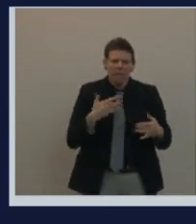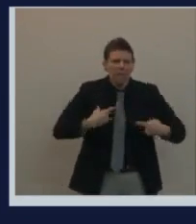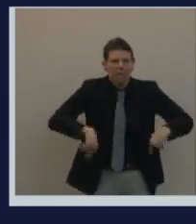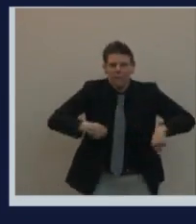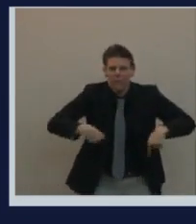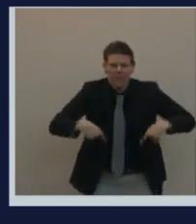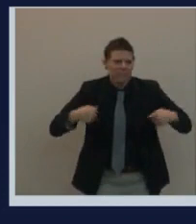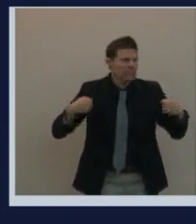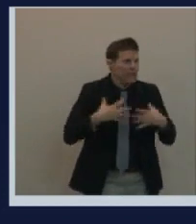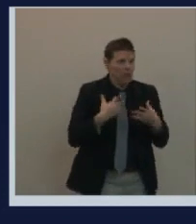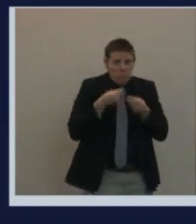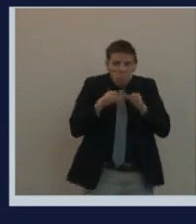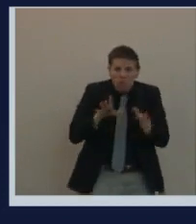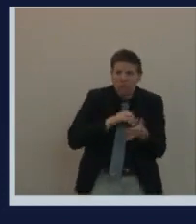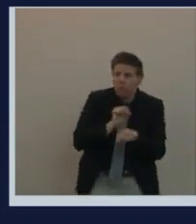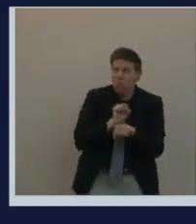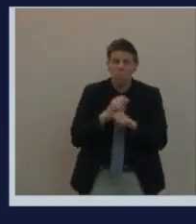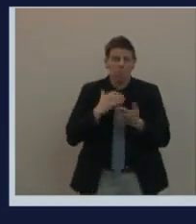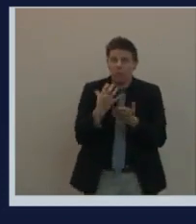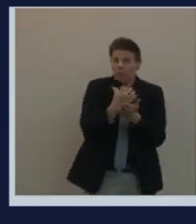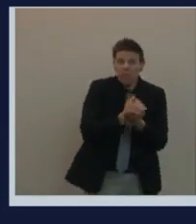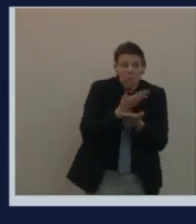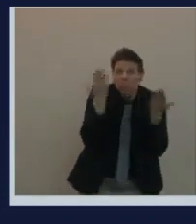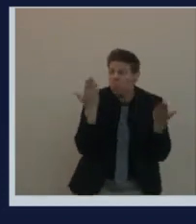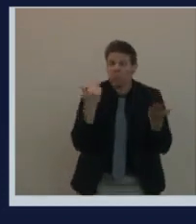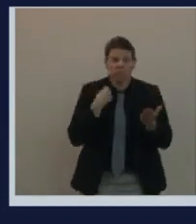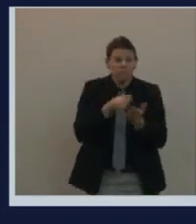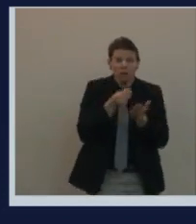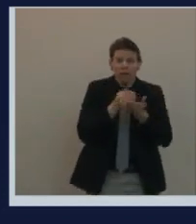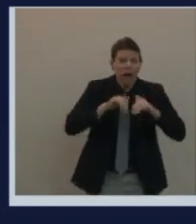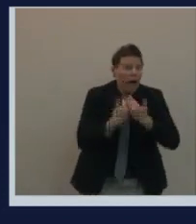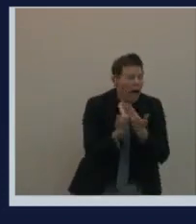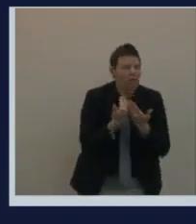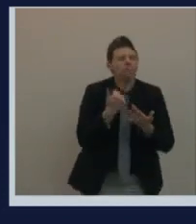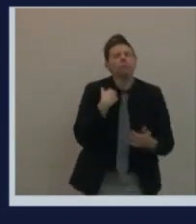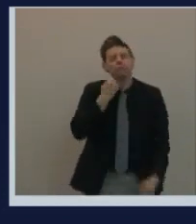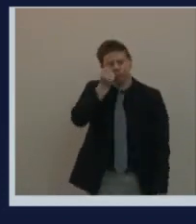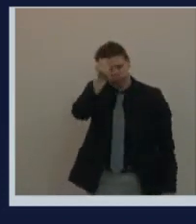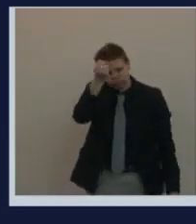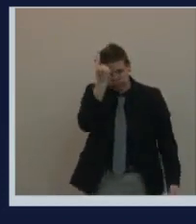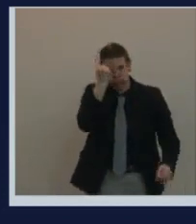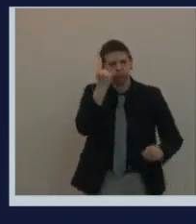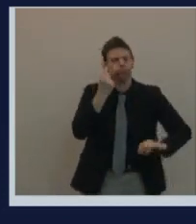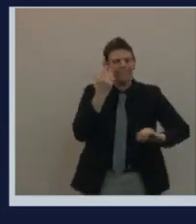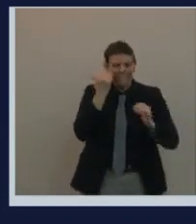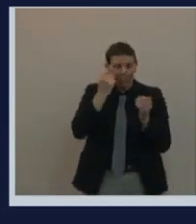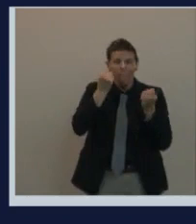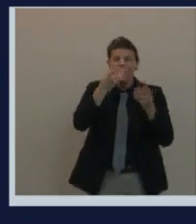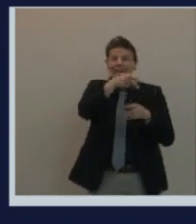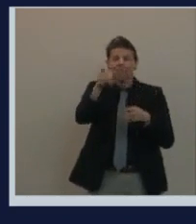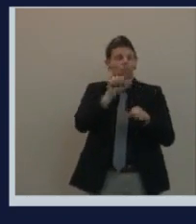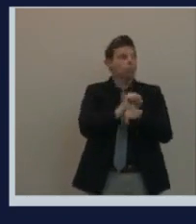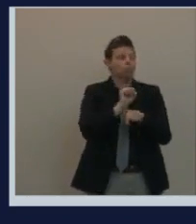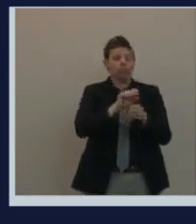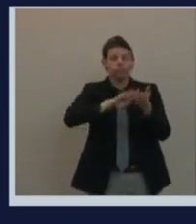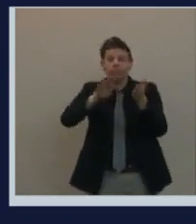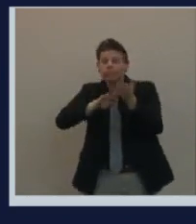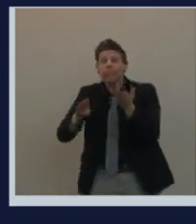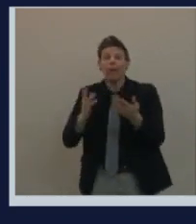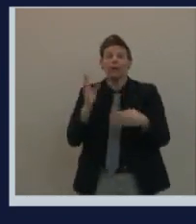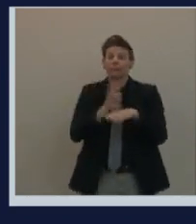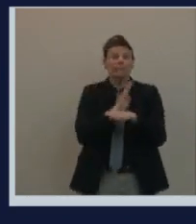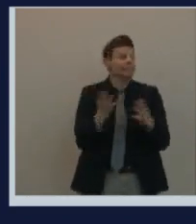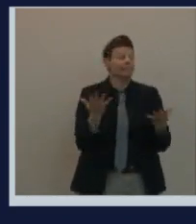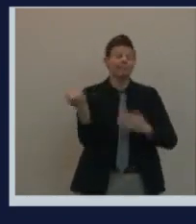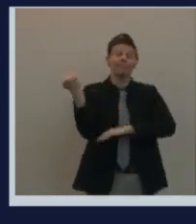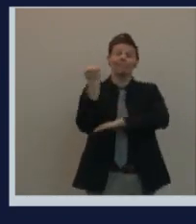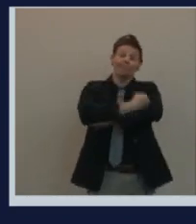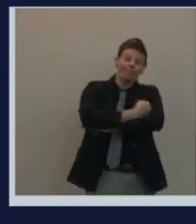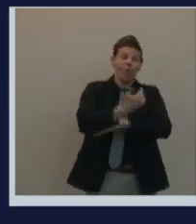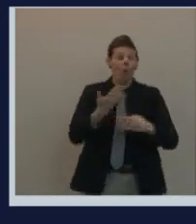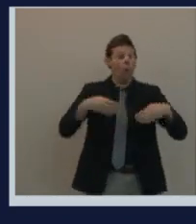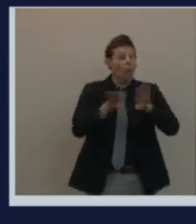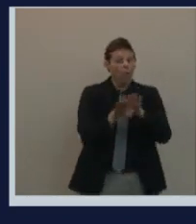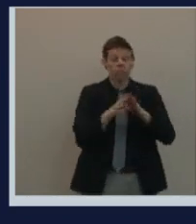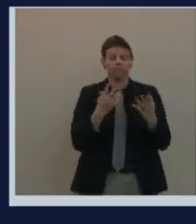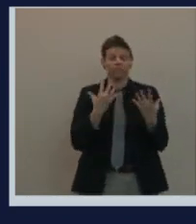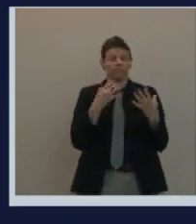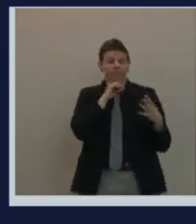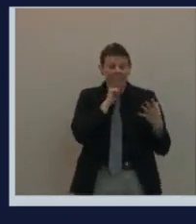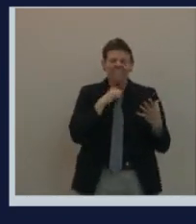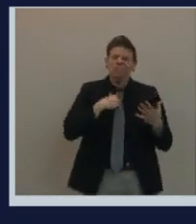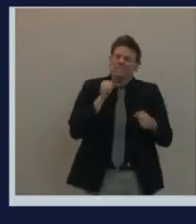WE ALSO WANT YOU TO KNOW THAT WE ARE CLEAR THAT SMALL BUSINESSES AND INDIVIDUALS IN NEW MEXICO ARE FEARFUL, ARE LOSING THEIR JOBS, ARE LOSING THEIR BENEFITS, AND WE ARE CONTINUING TO SEE